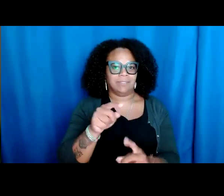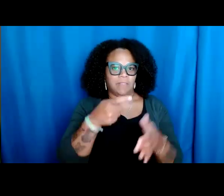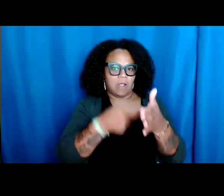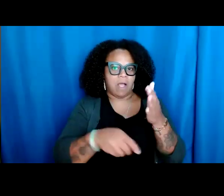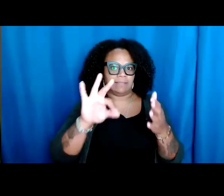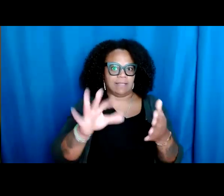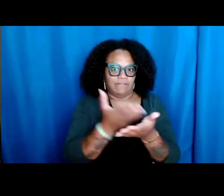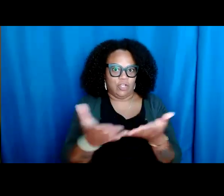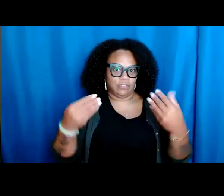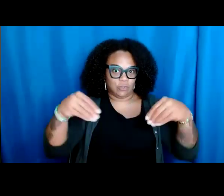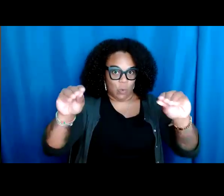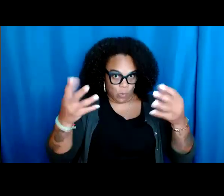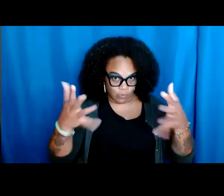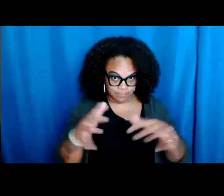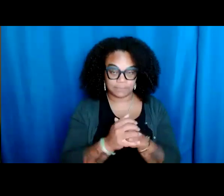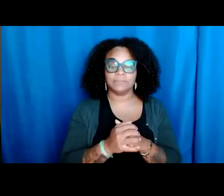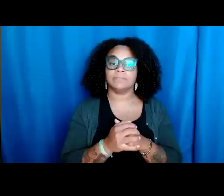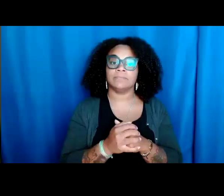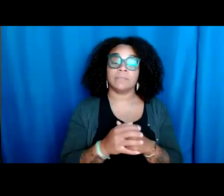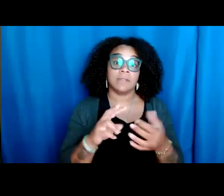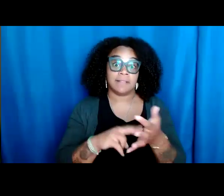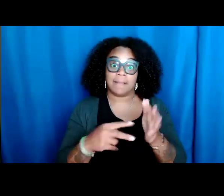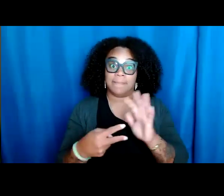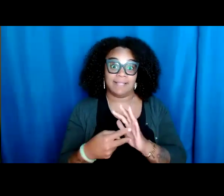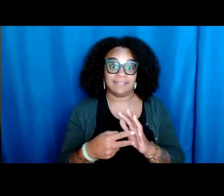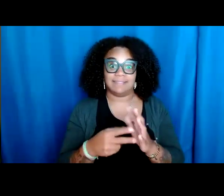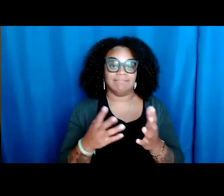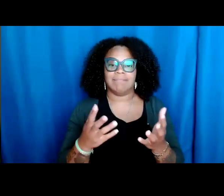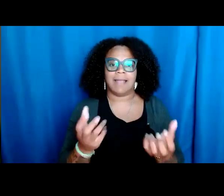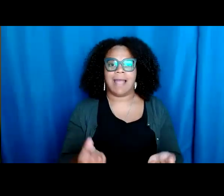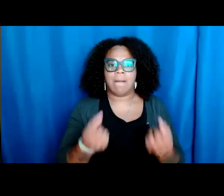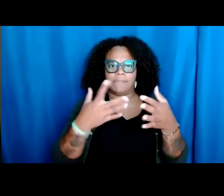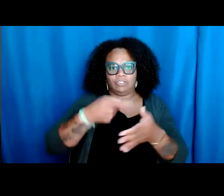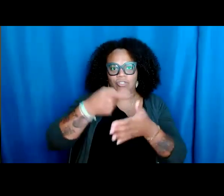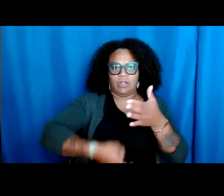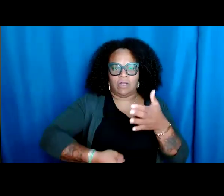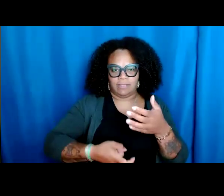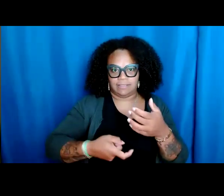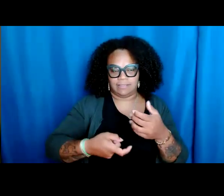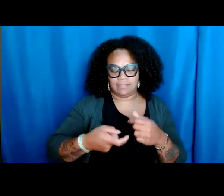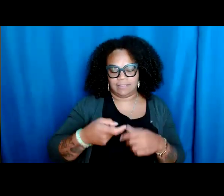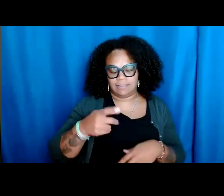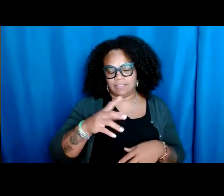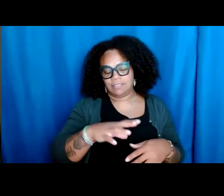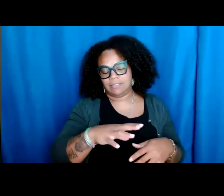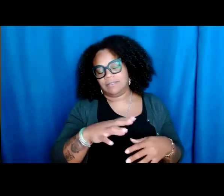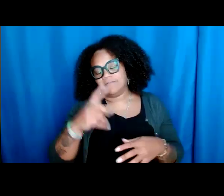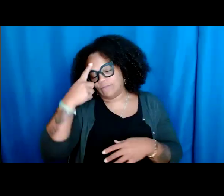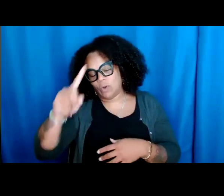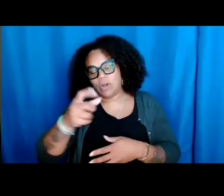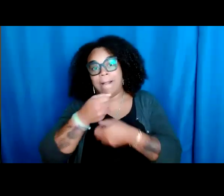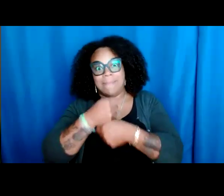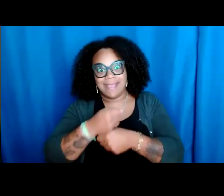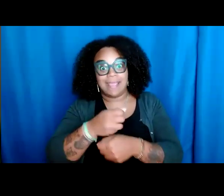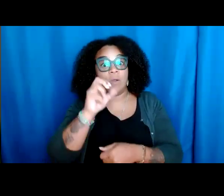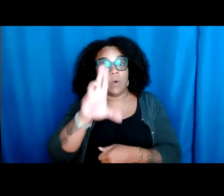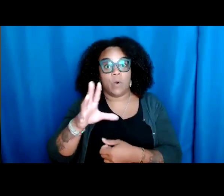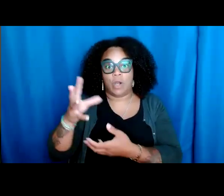It refers to the direct cost associated with producing or purchasing the goods that